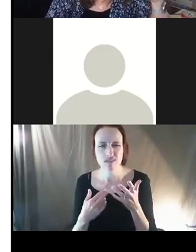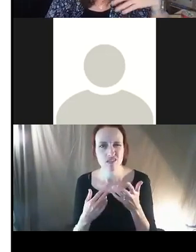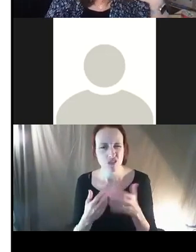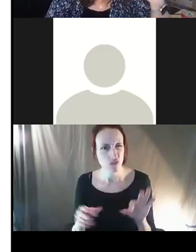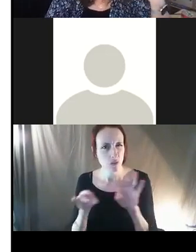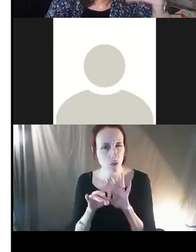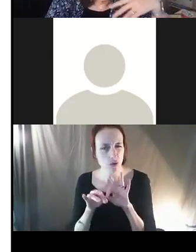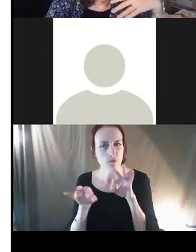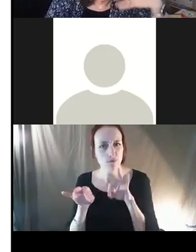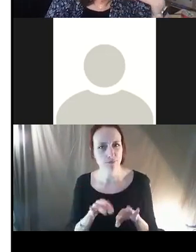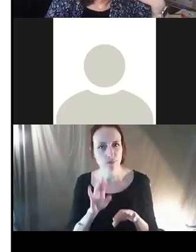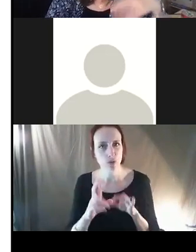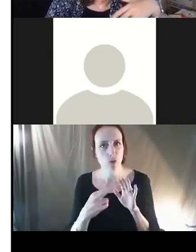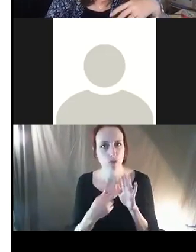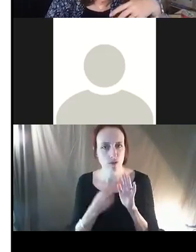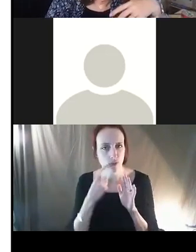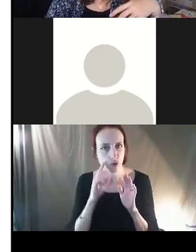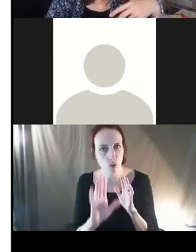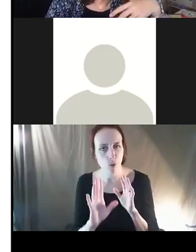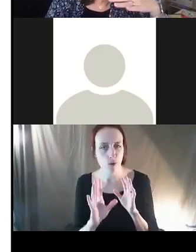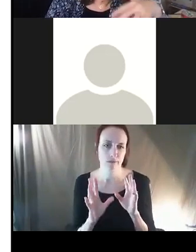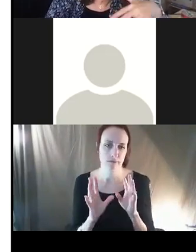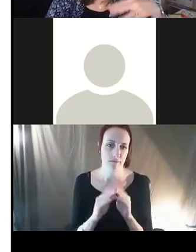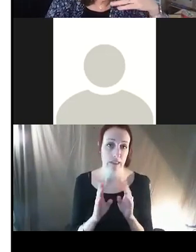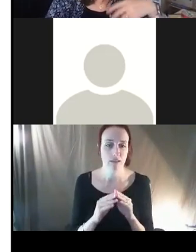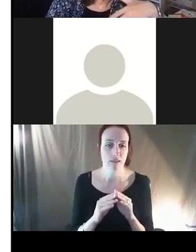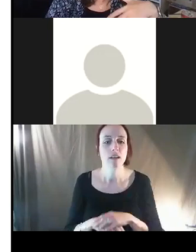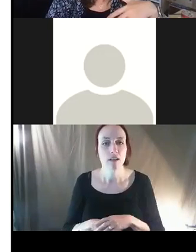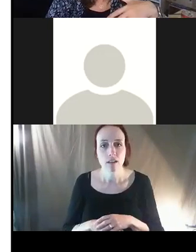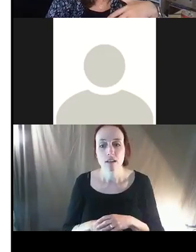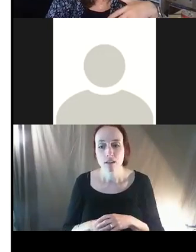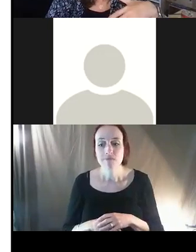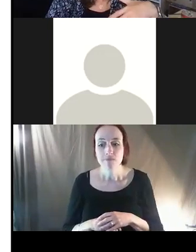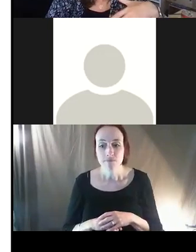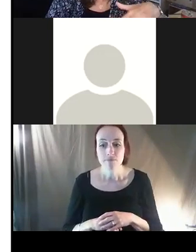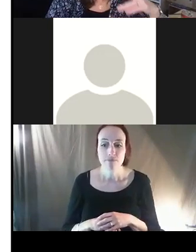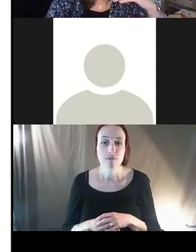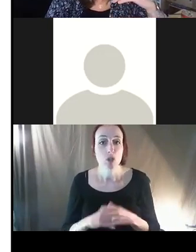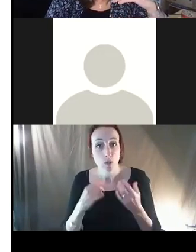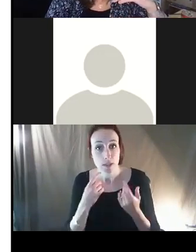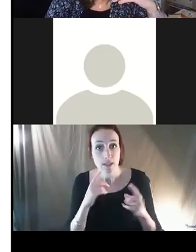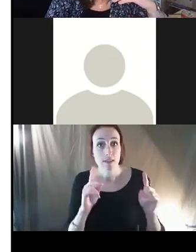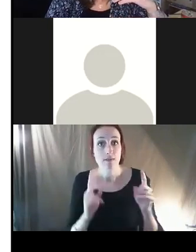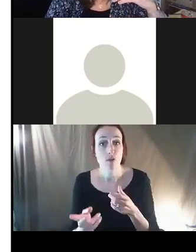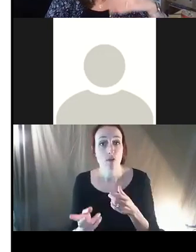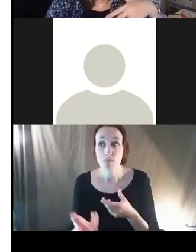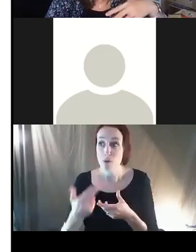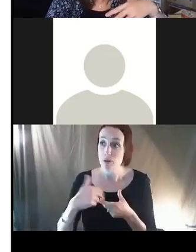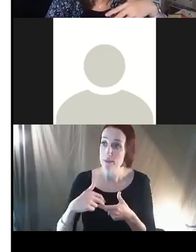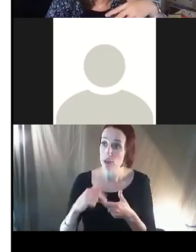Providing the successful instructions for successful participation and doing a quick tour